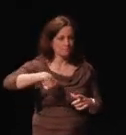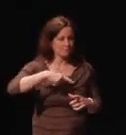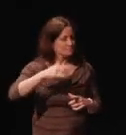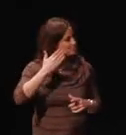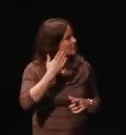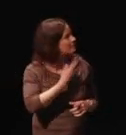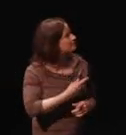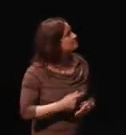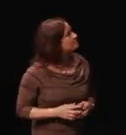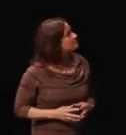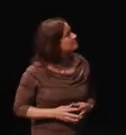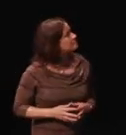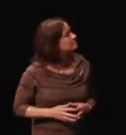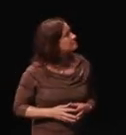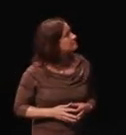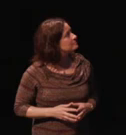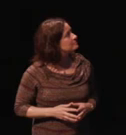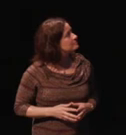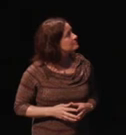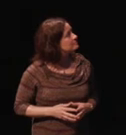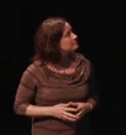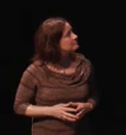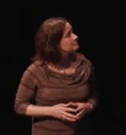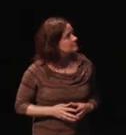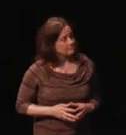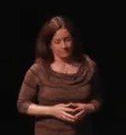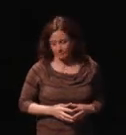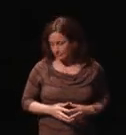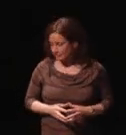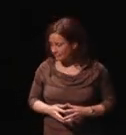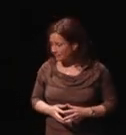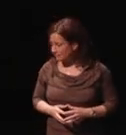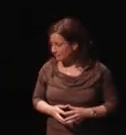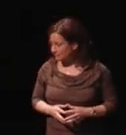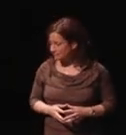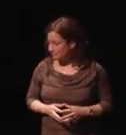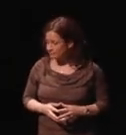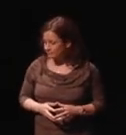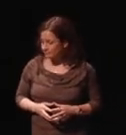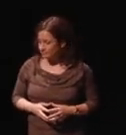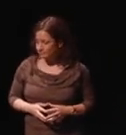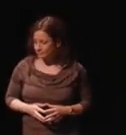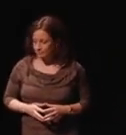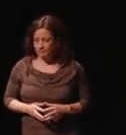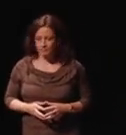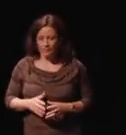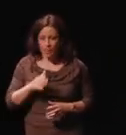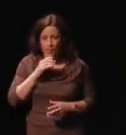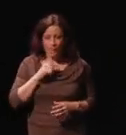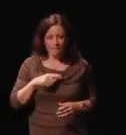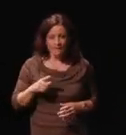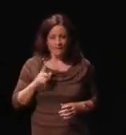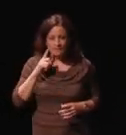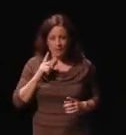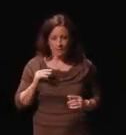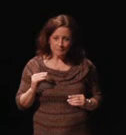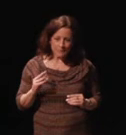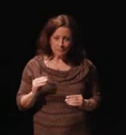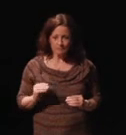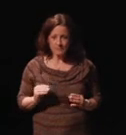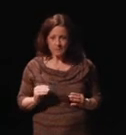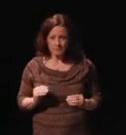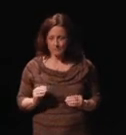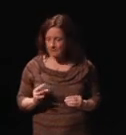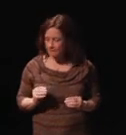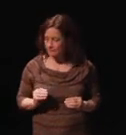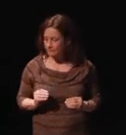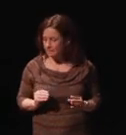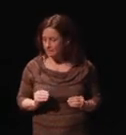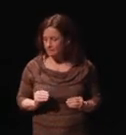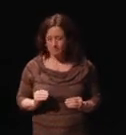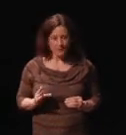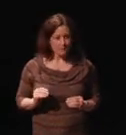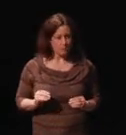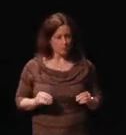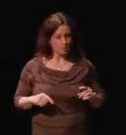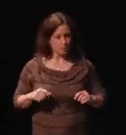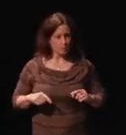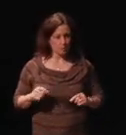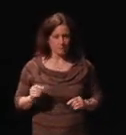The fact that I can play it without anybody is not what I